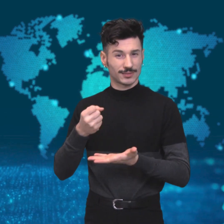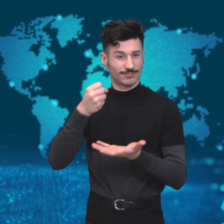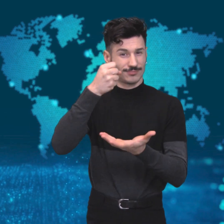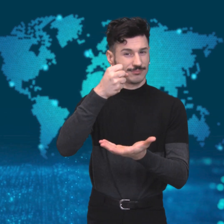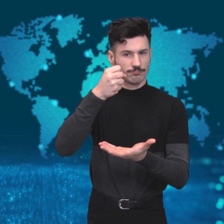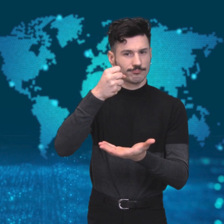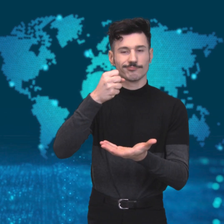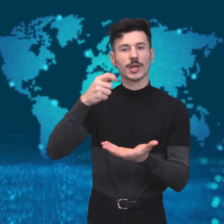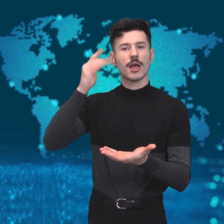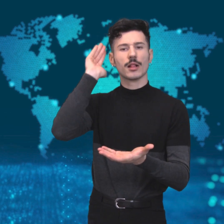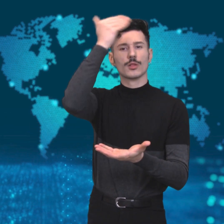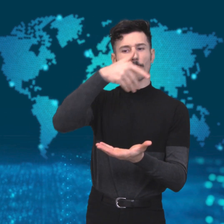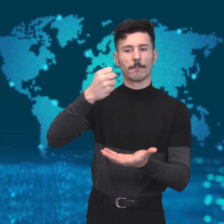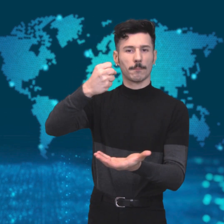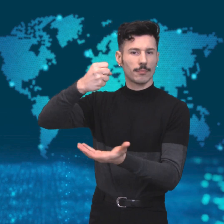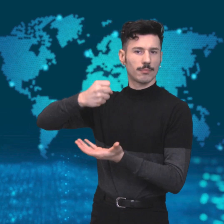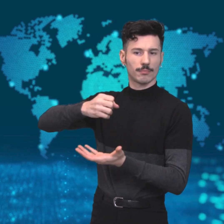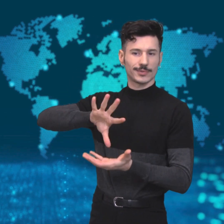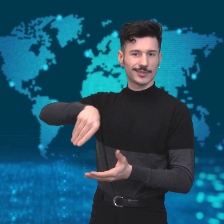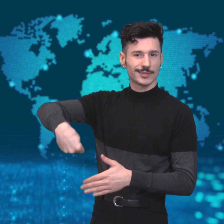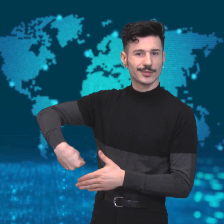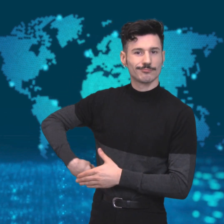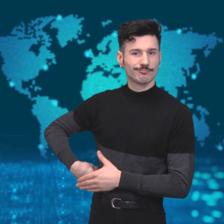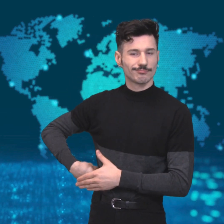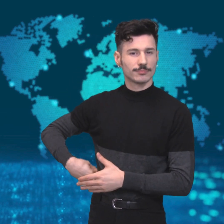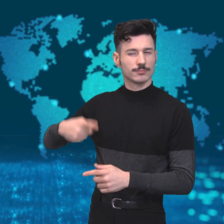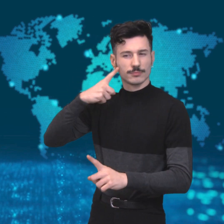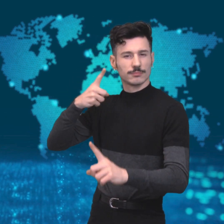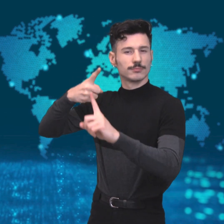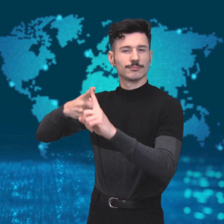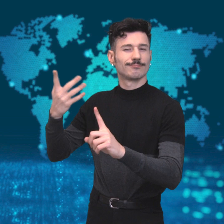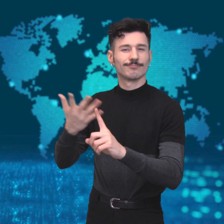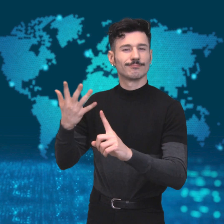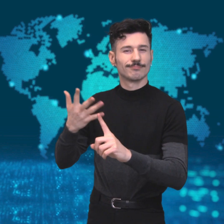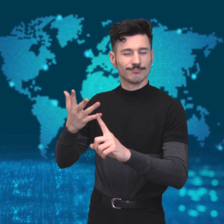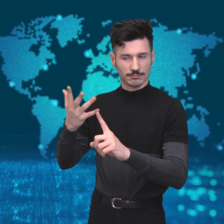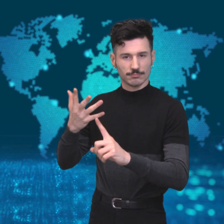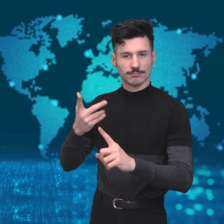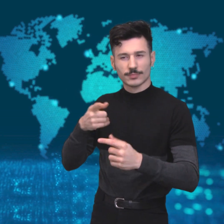million USD of Ukraine military aid to seek